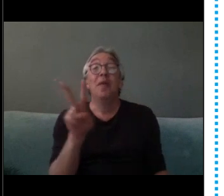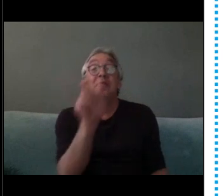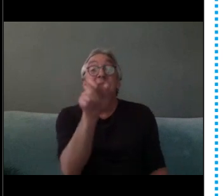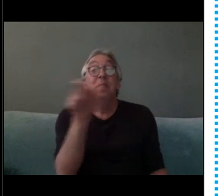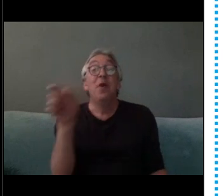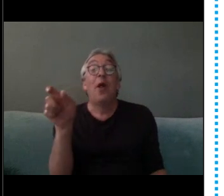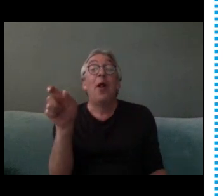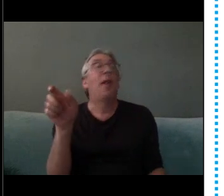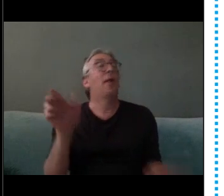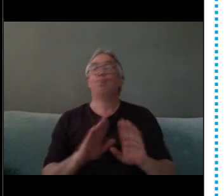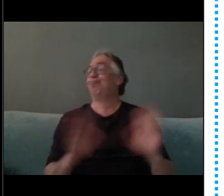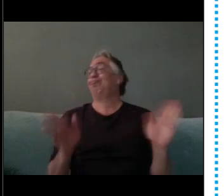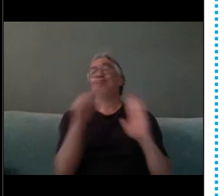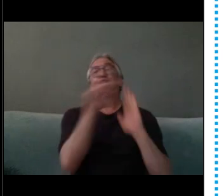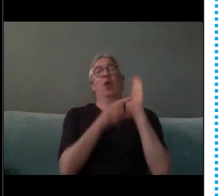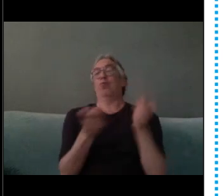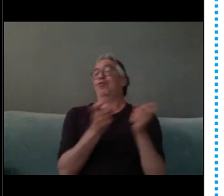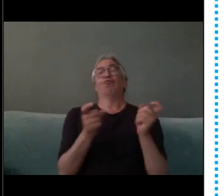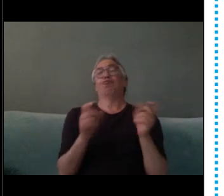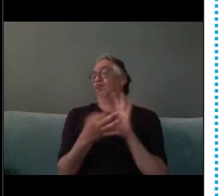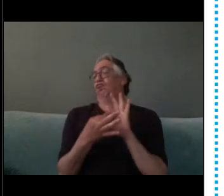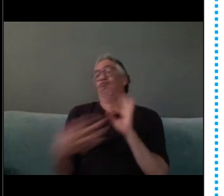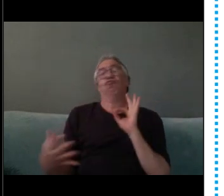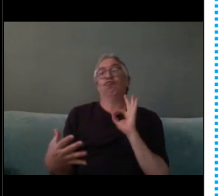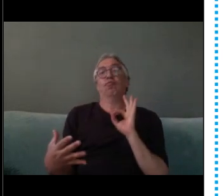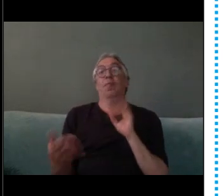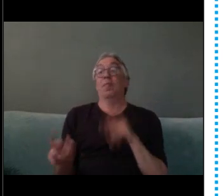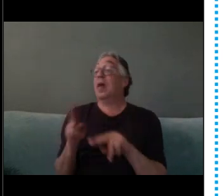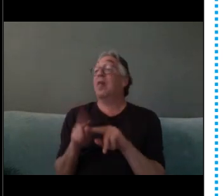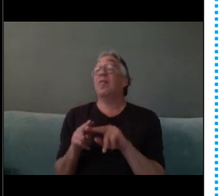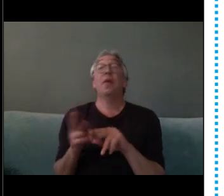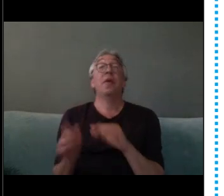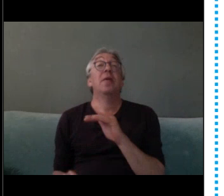If it has up to three persons who are the crew members, this doesn't apply.